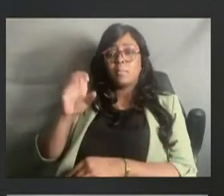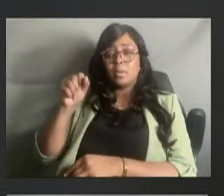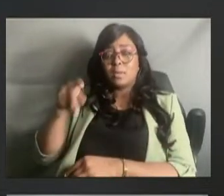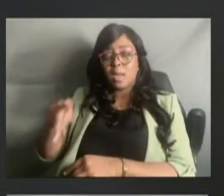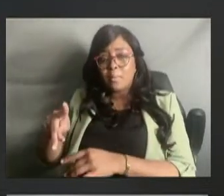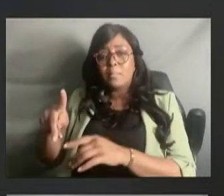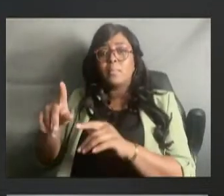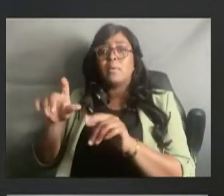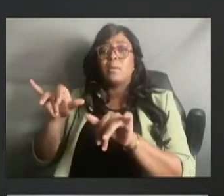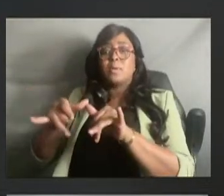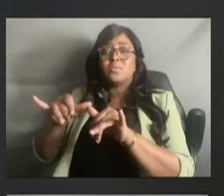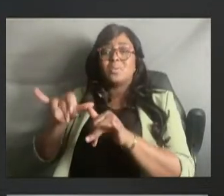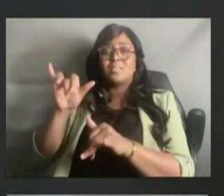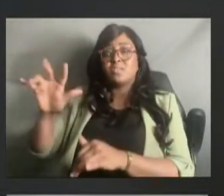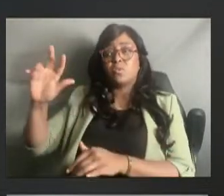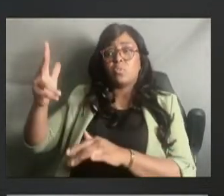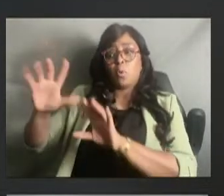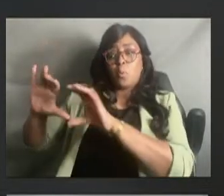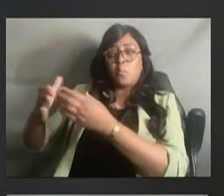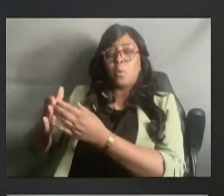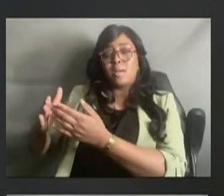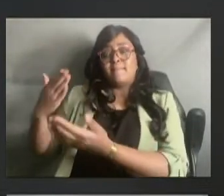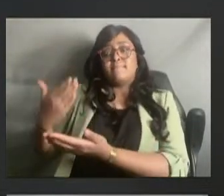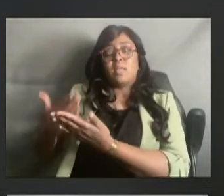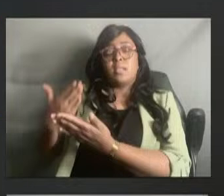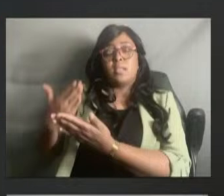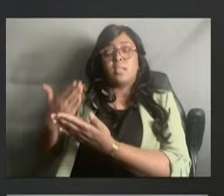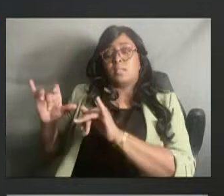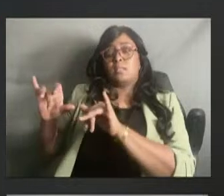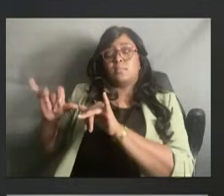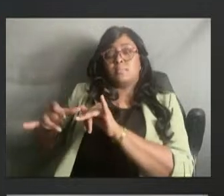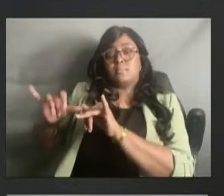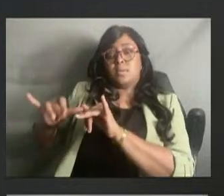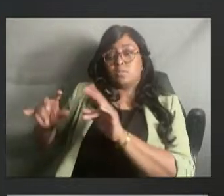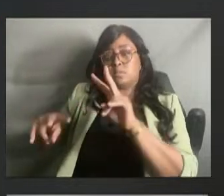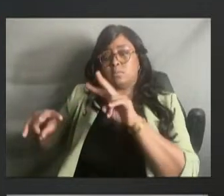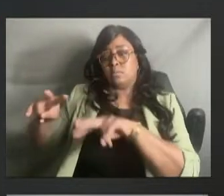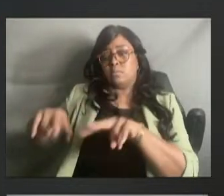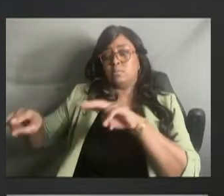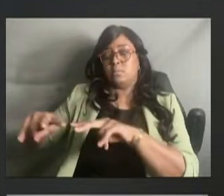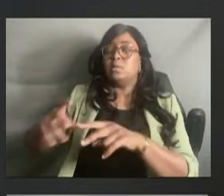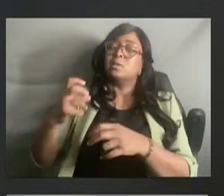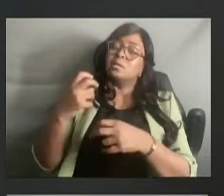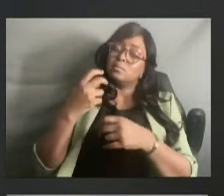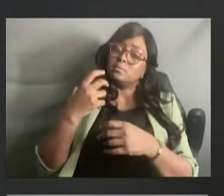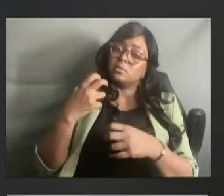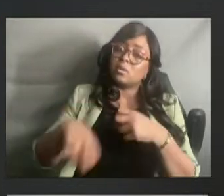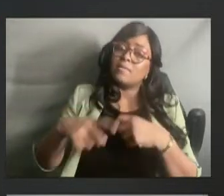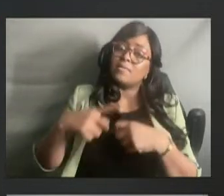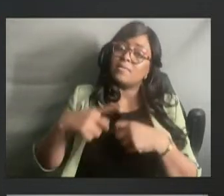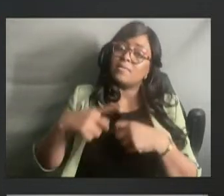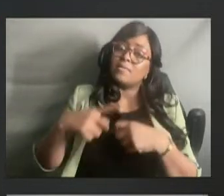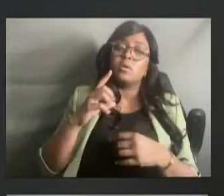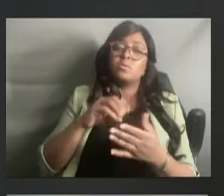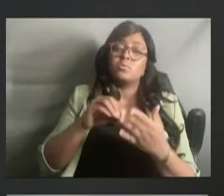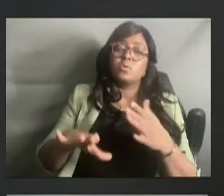really looking at us through MCAT measures, and MCAT measures are third party validated